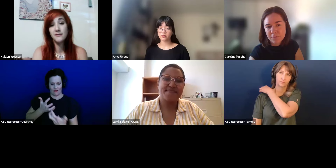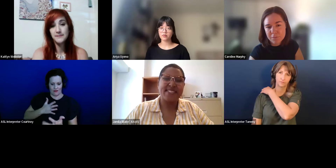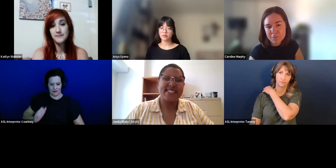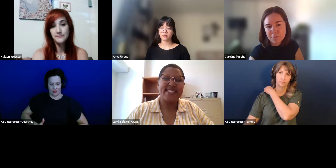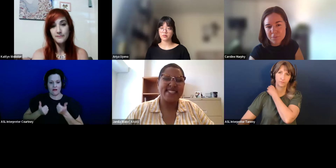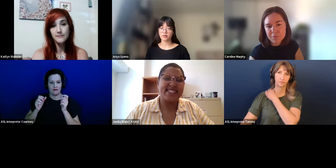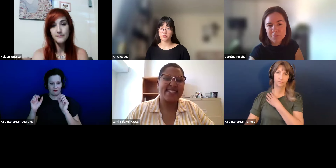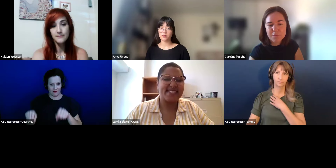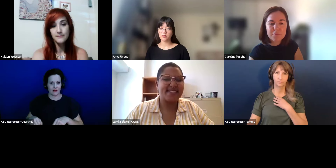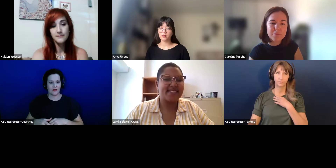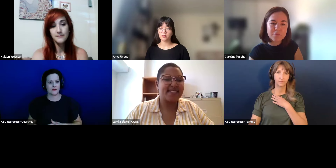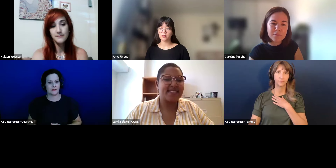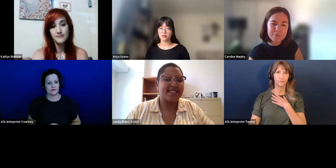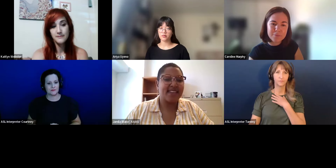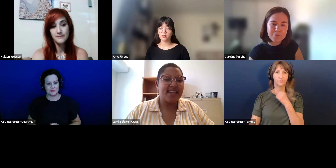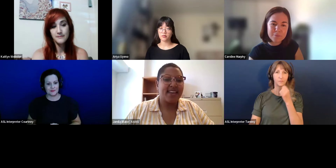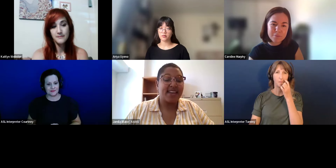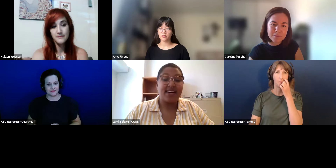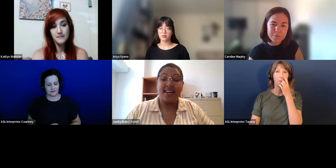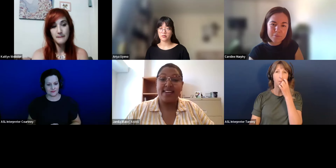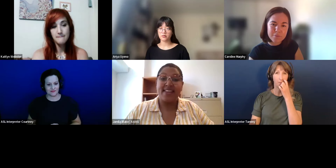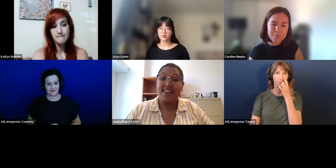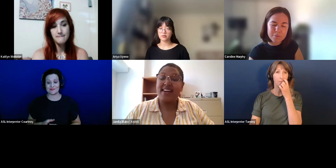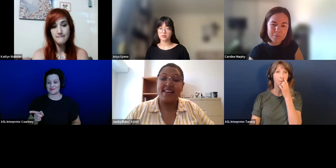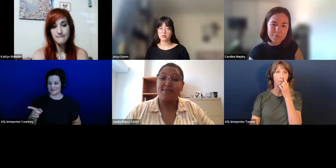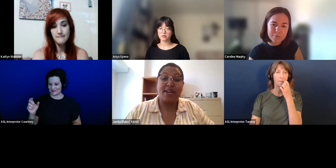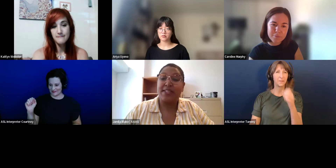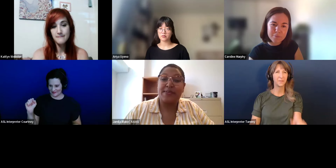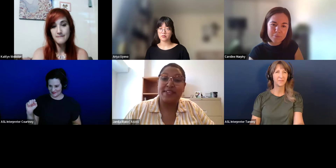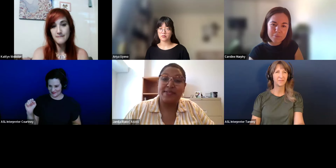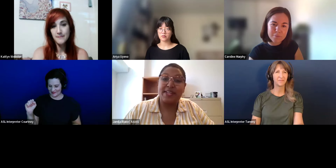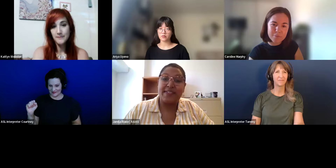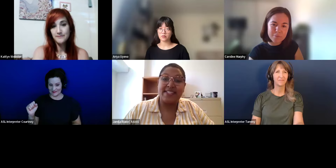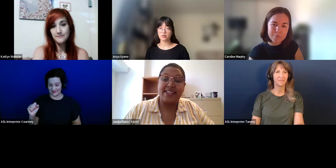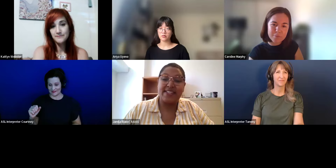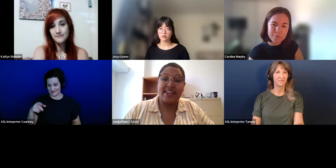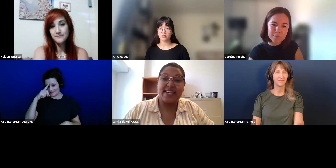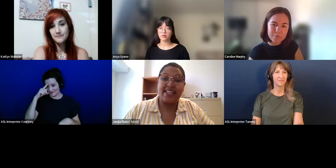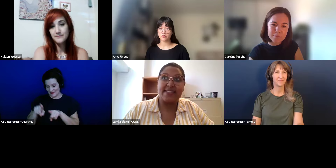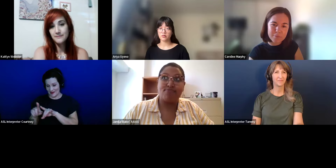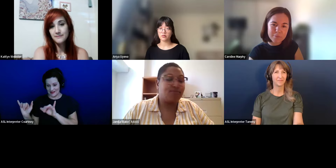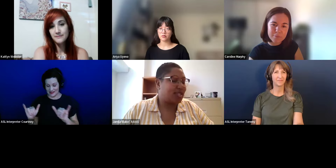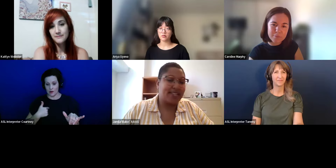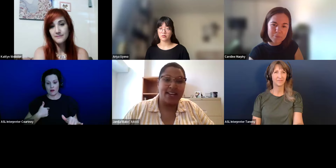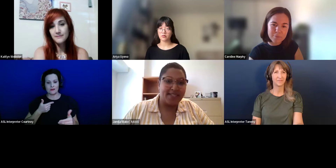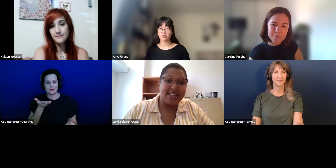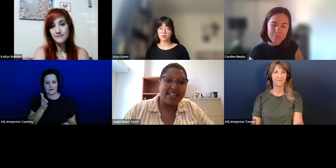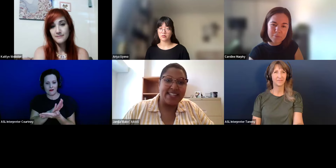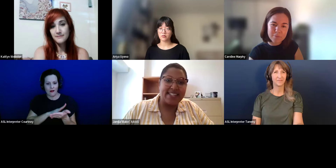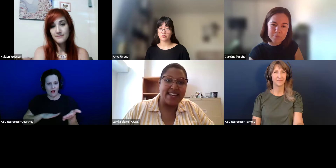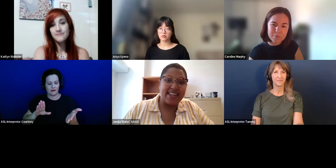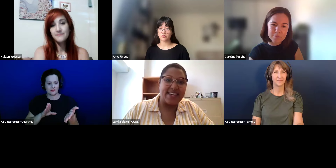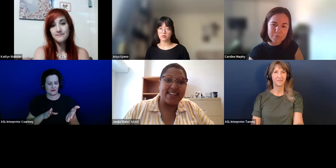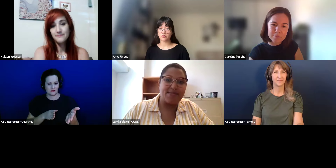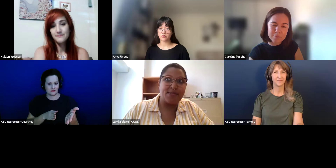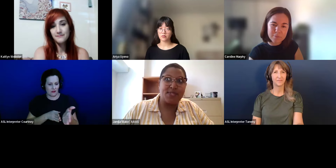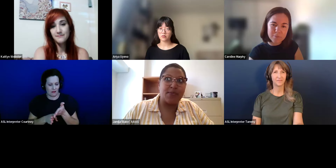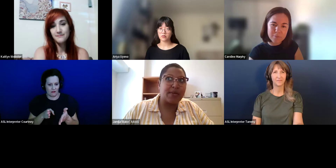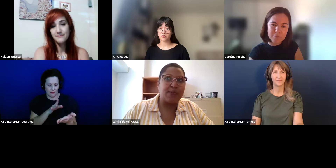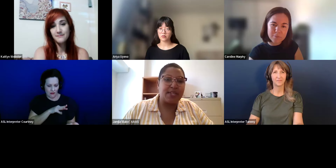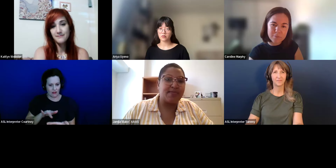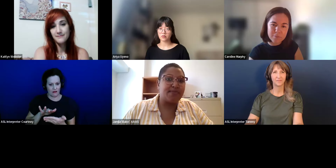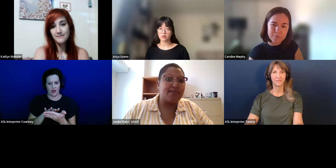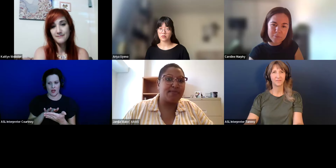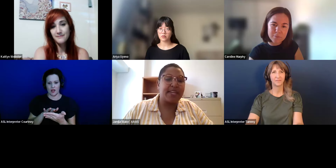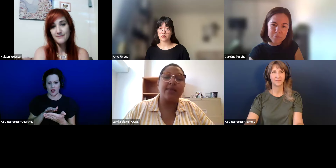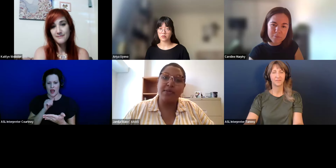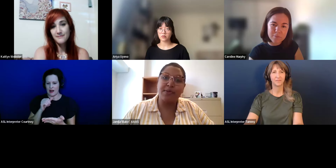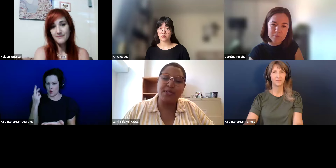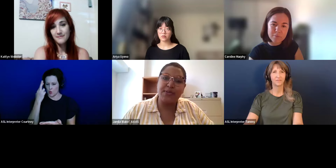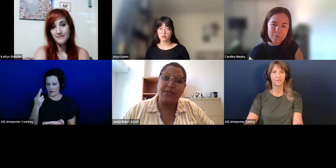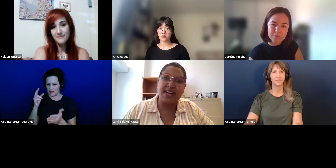I'm right there with you. When I was in under grad, I didn't realize someone could pursue